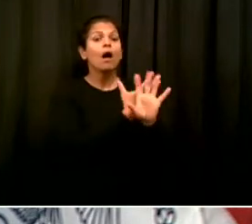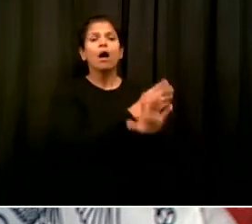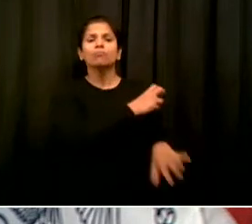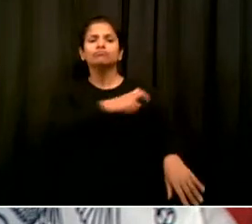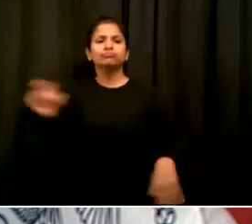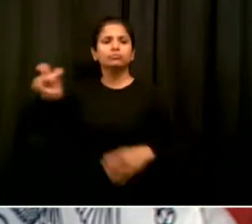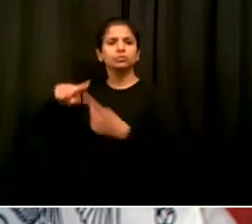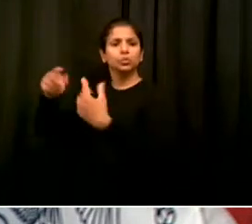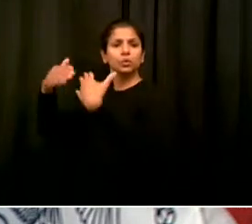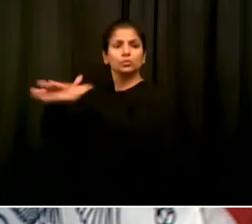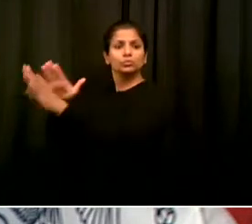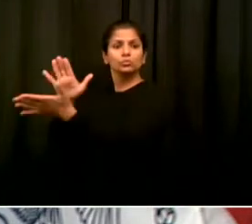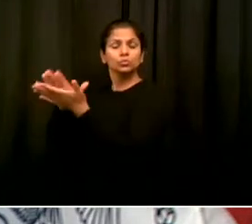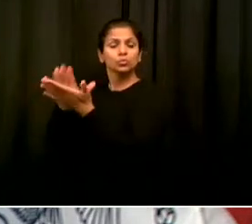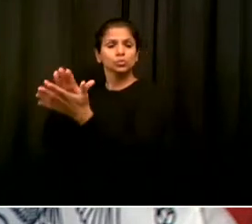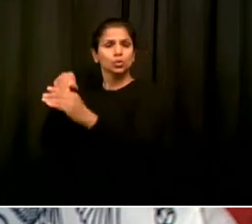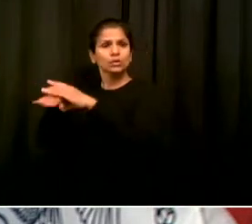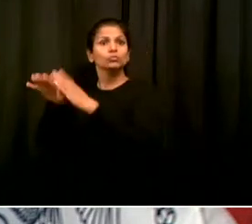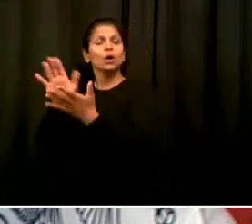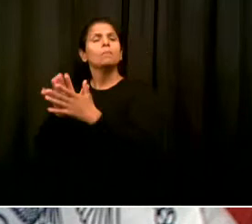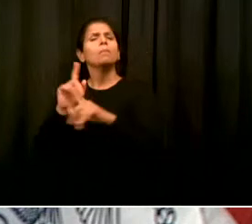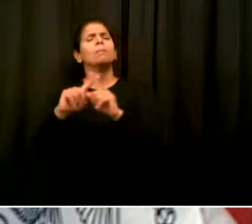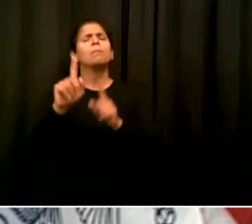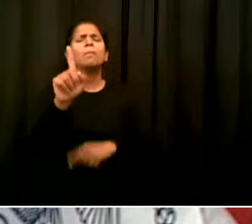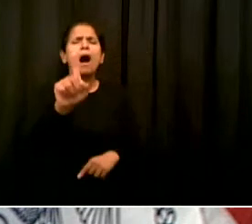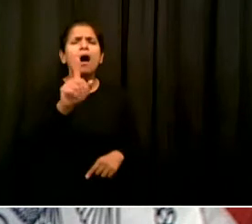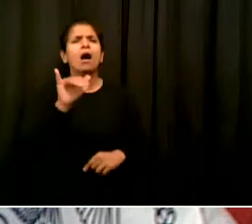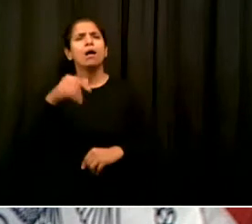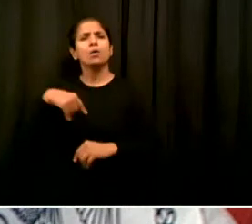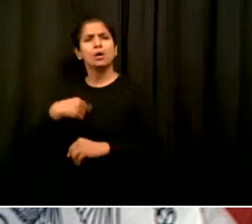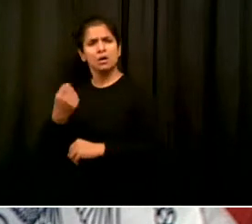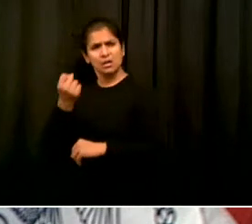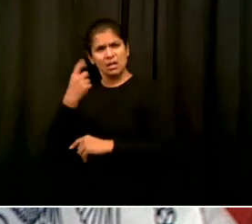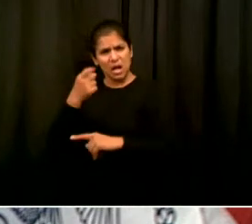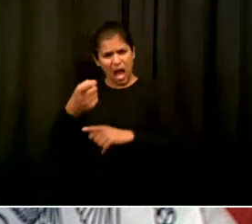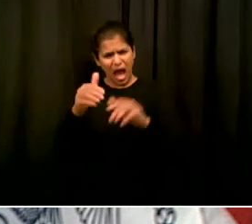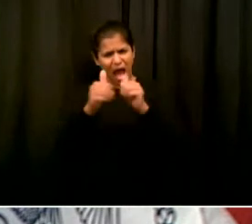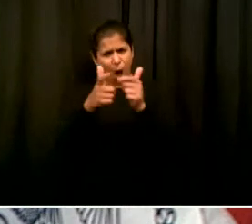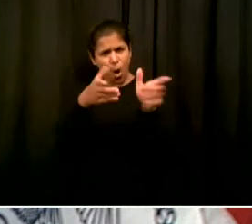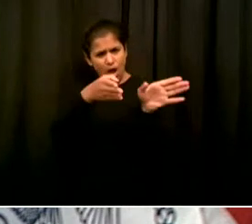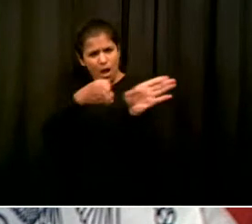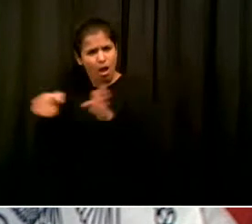OPT, IN THE STAFFING ISN'T